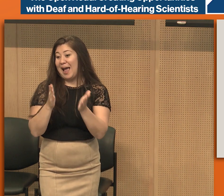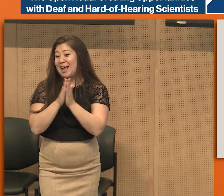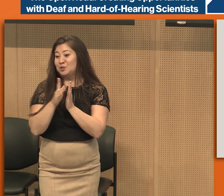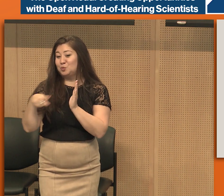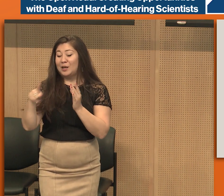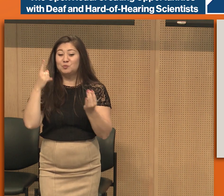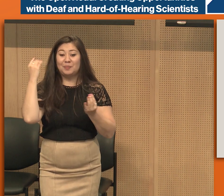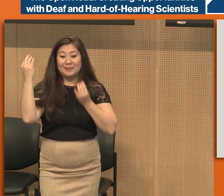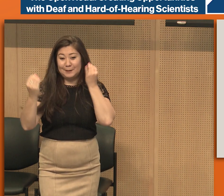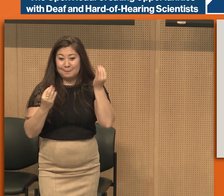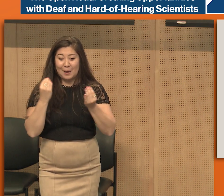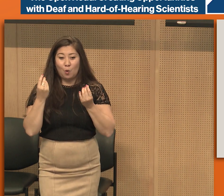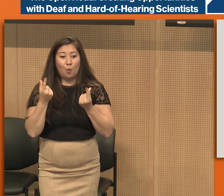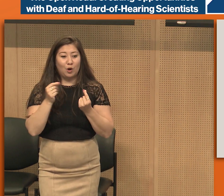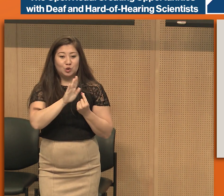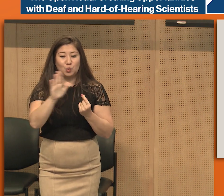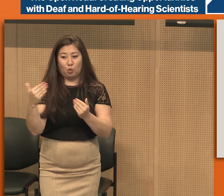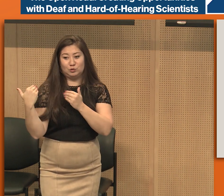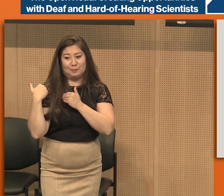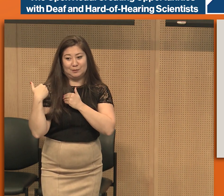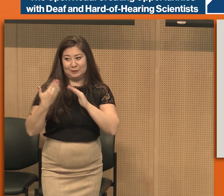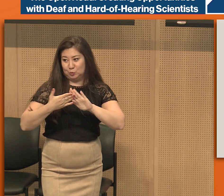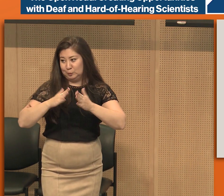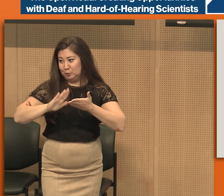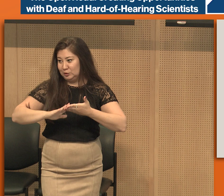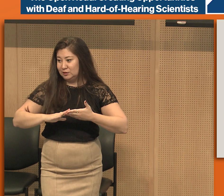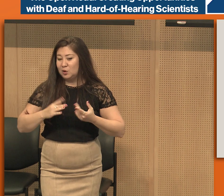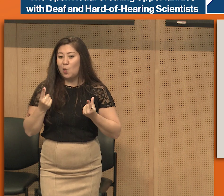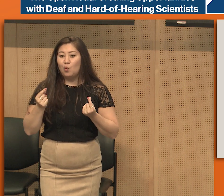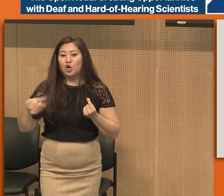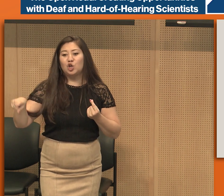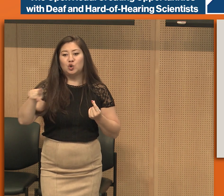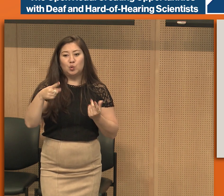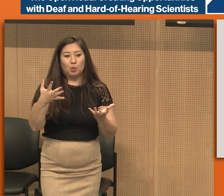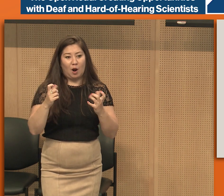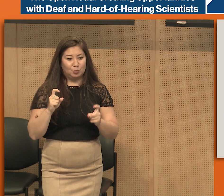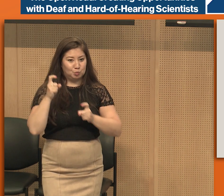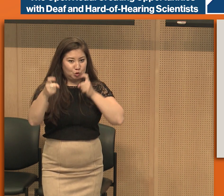So, I'm asking you now to consider your responsibility to our community